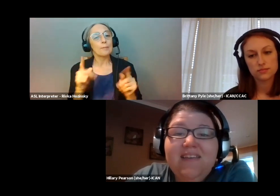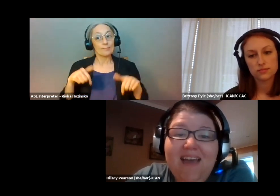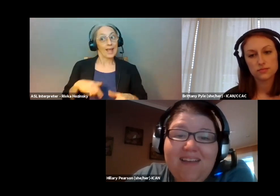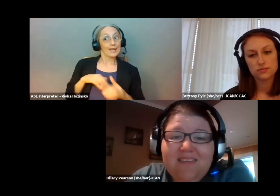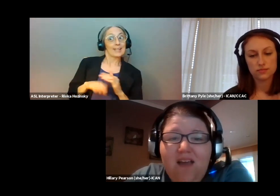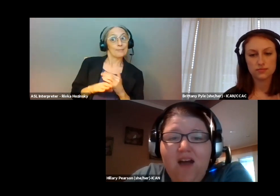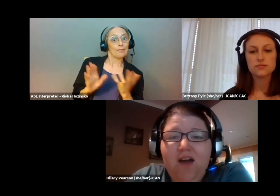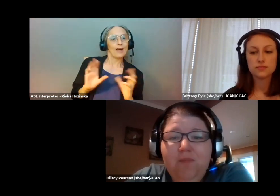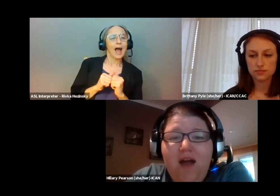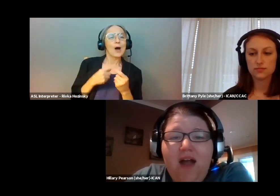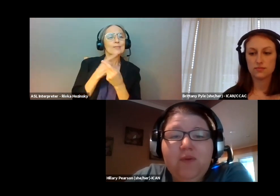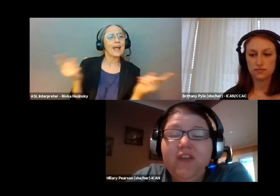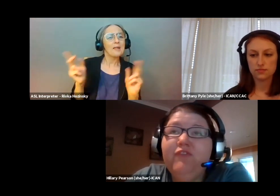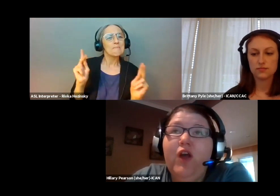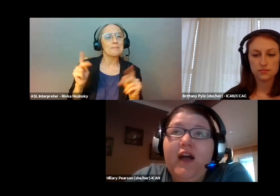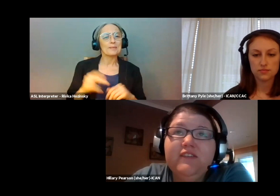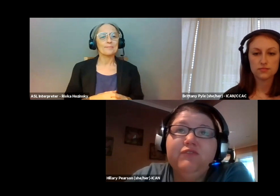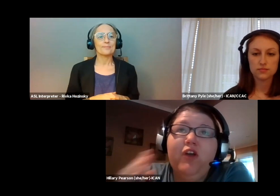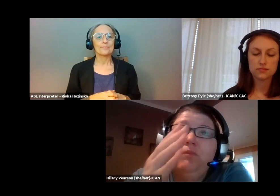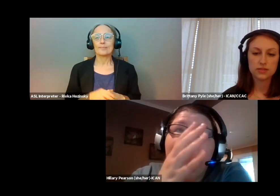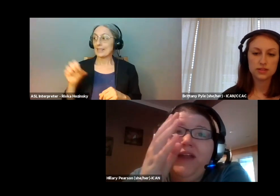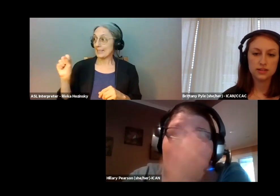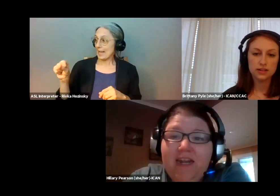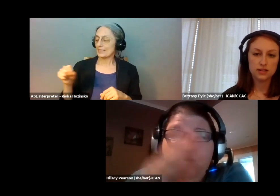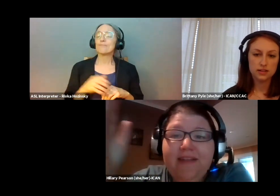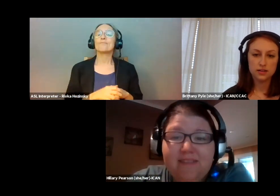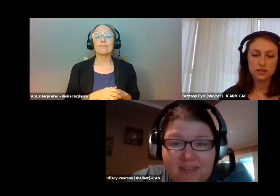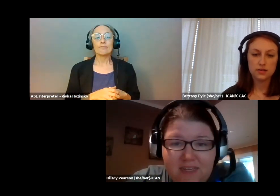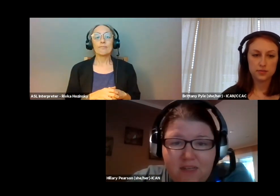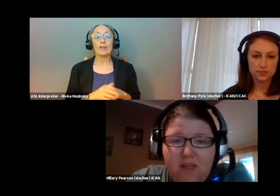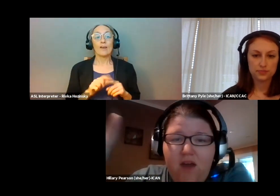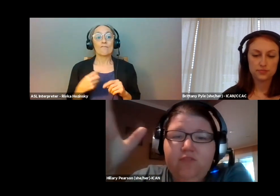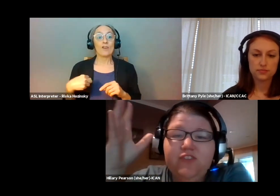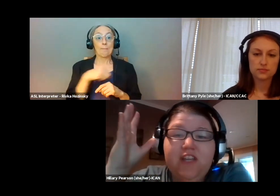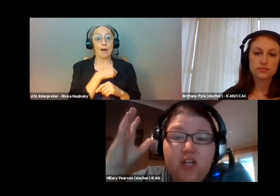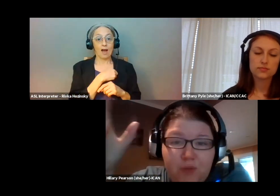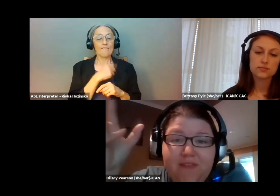Yes, I will say for us from point A to point Z of just including